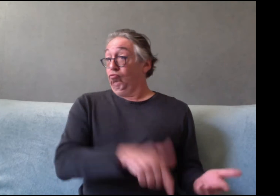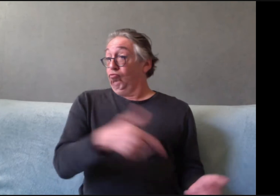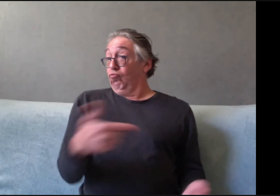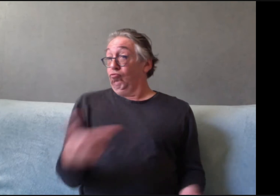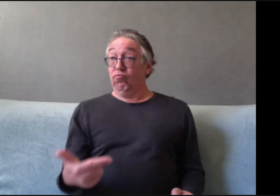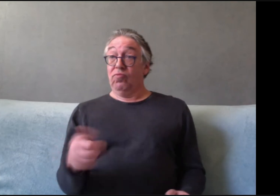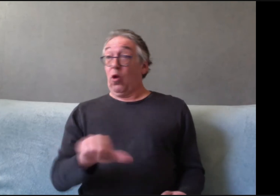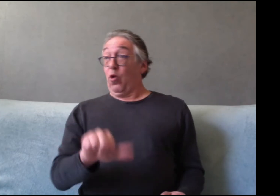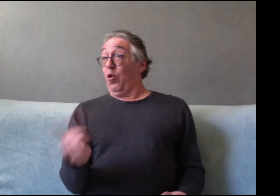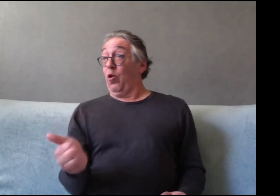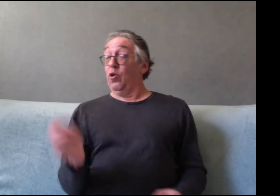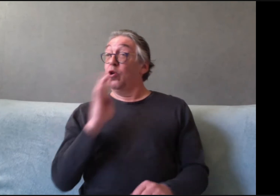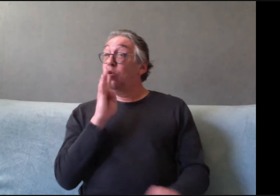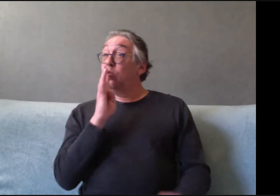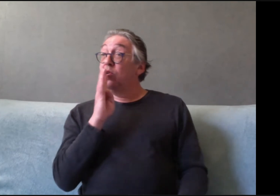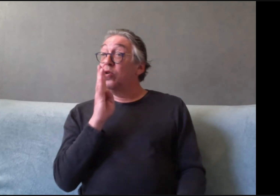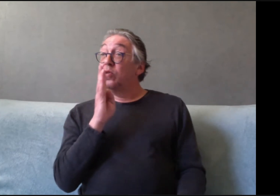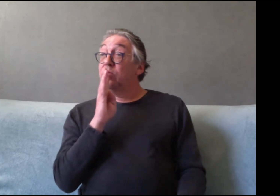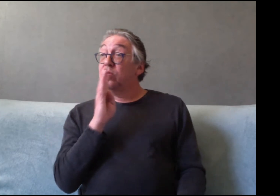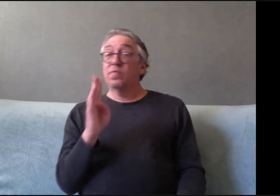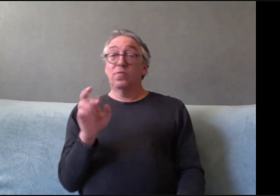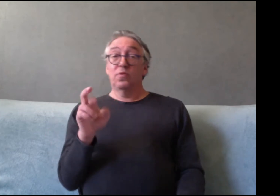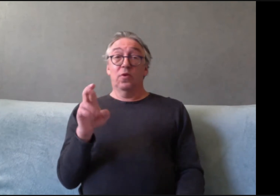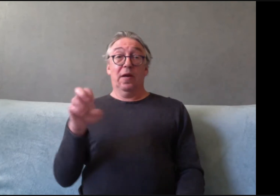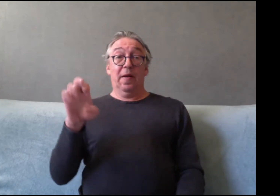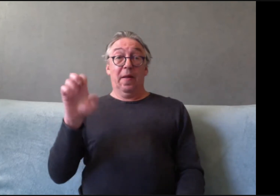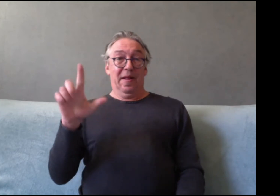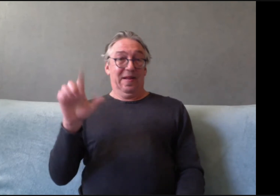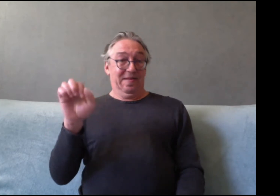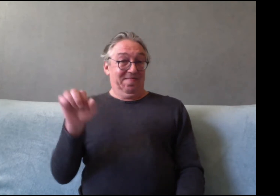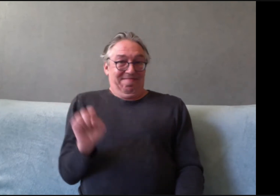That's okay but they need to unmute themselves. They are muted.